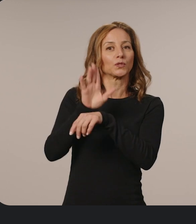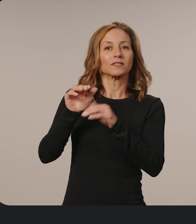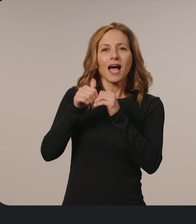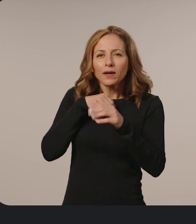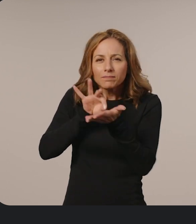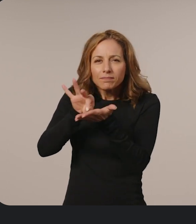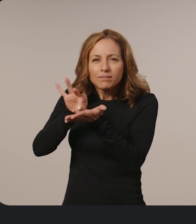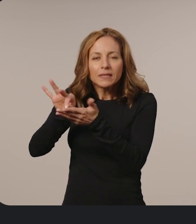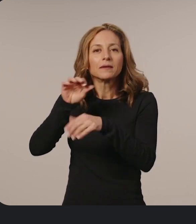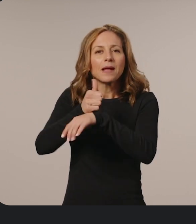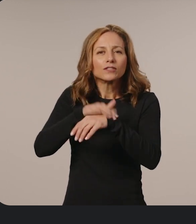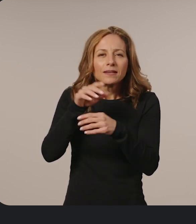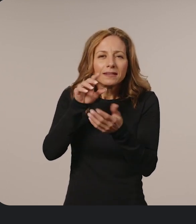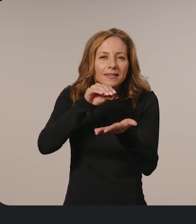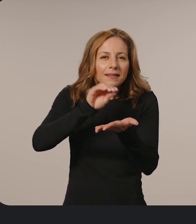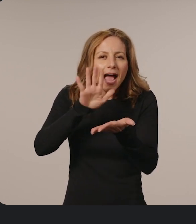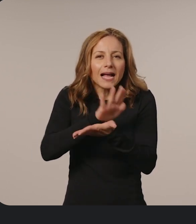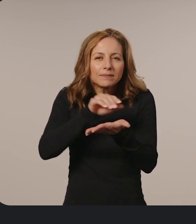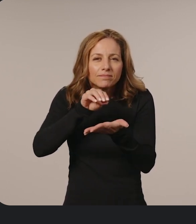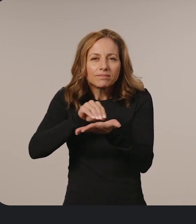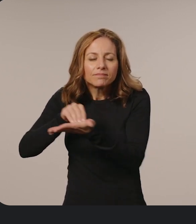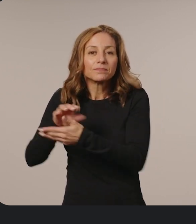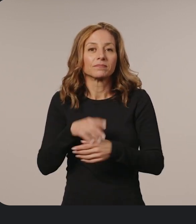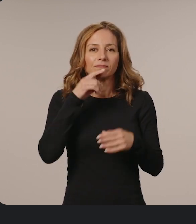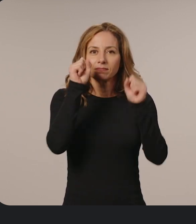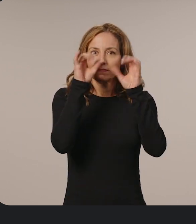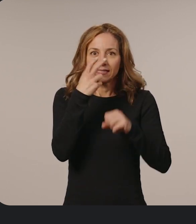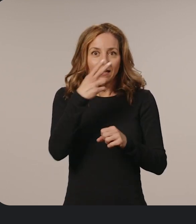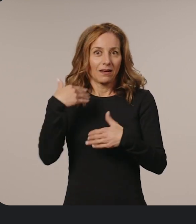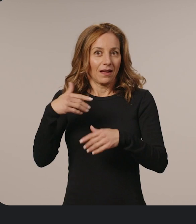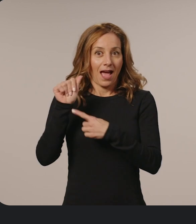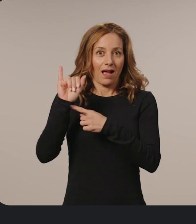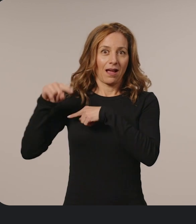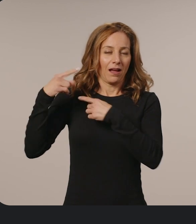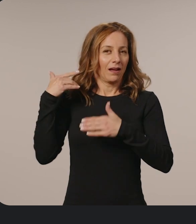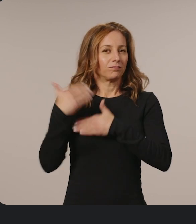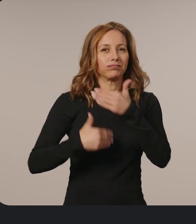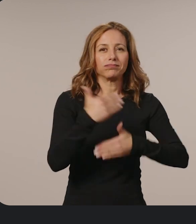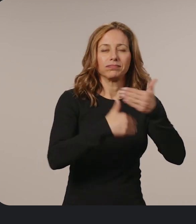by looking at citations in academia. It is incredible to see how far AI has come, improving